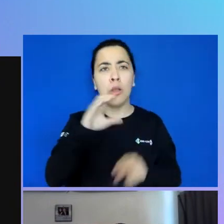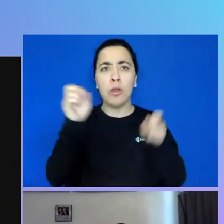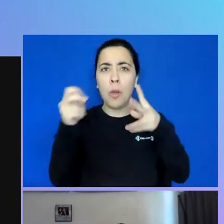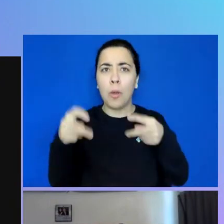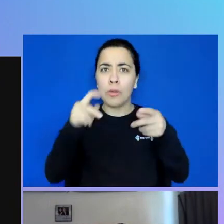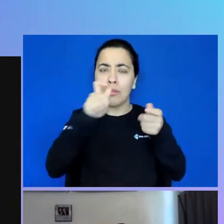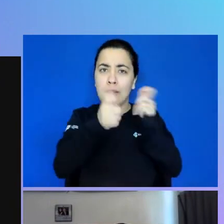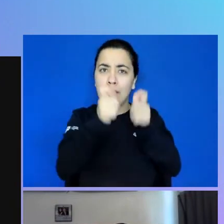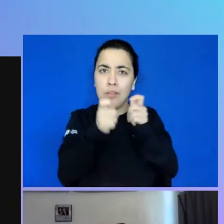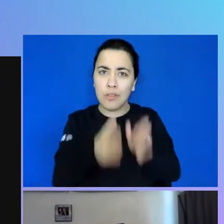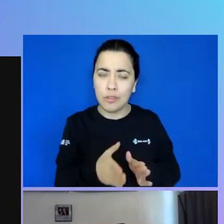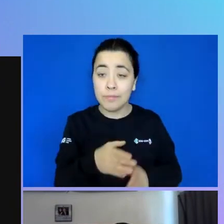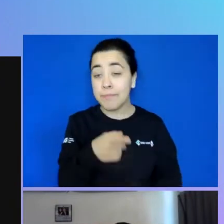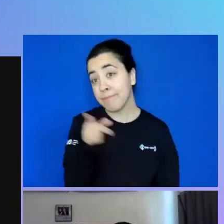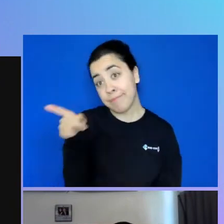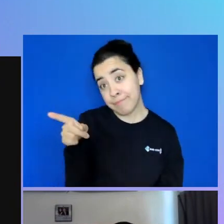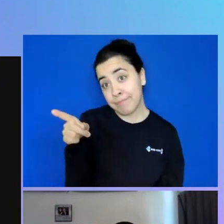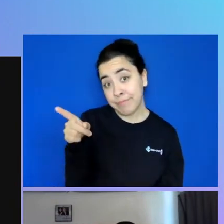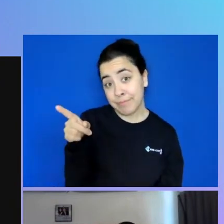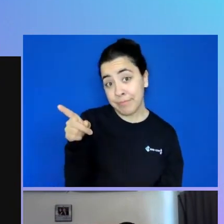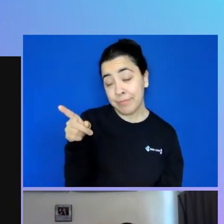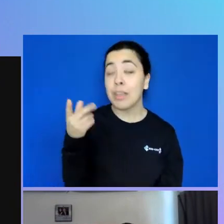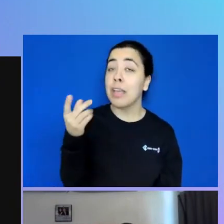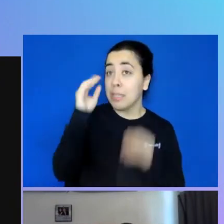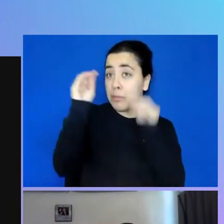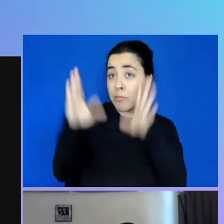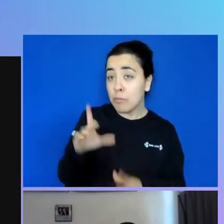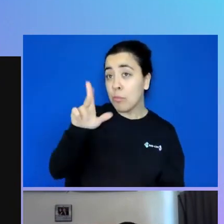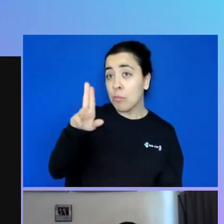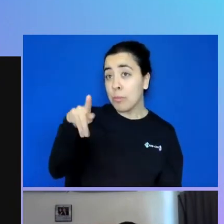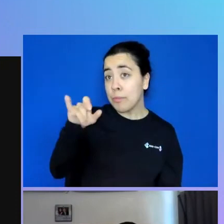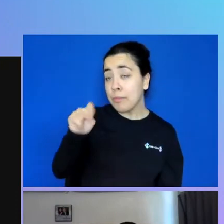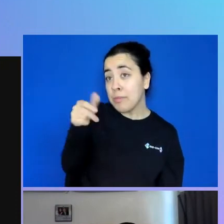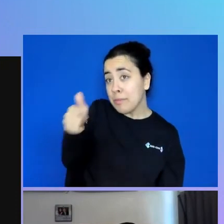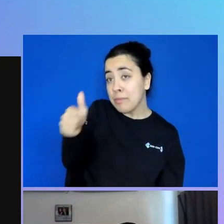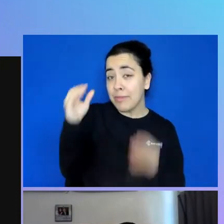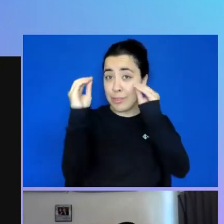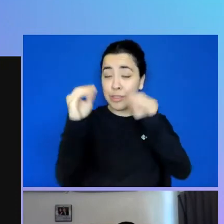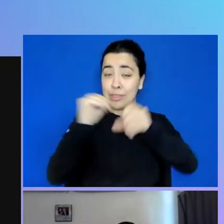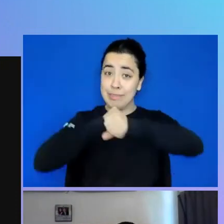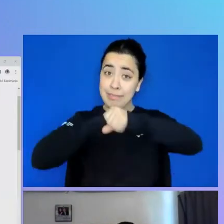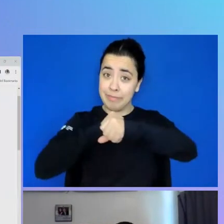defense against dark arts. He does have a point. So let's look